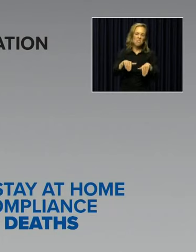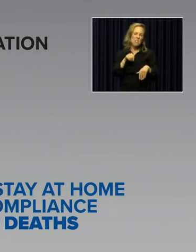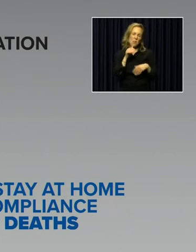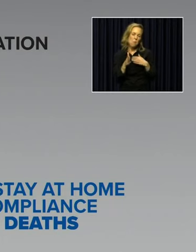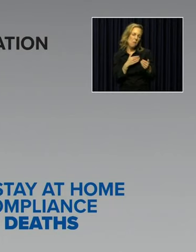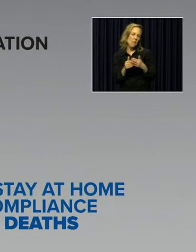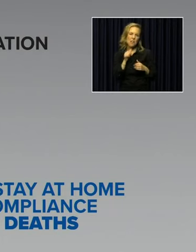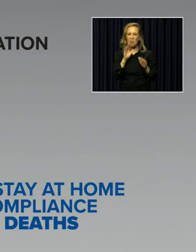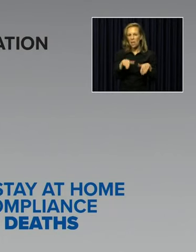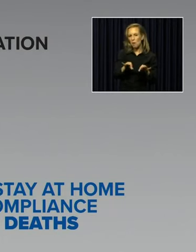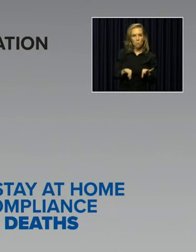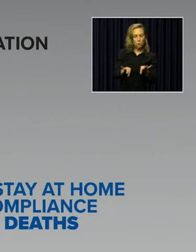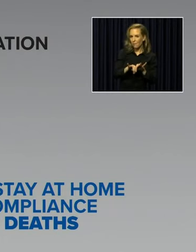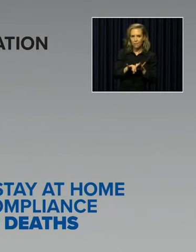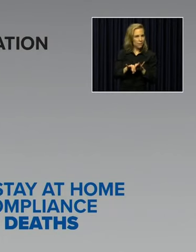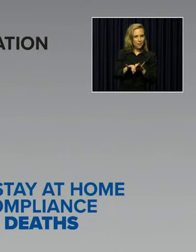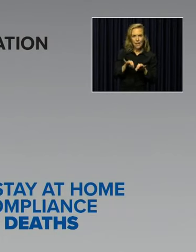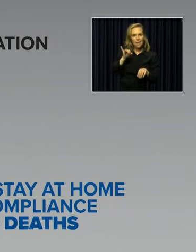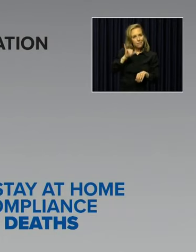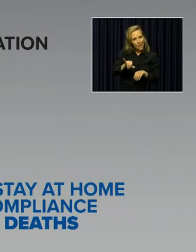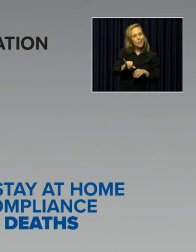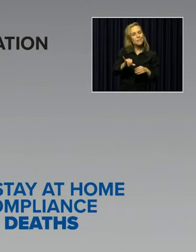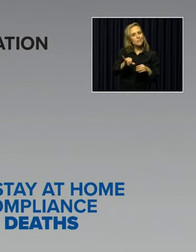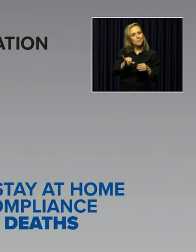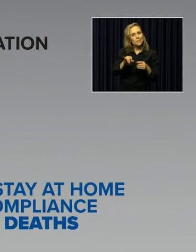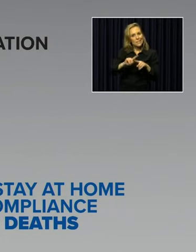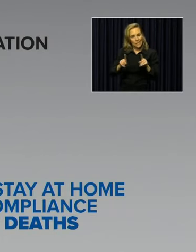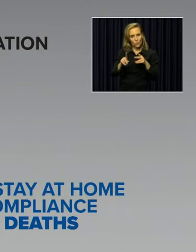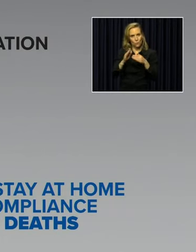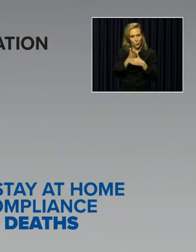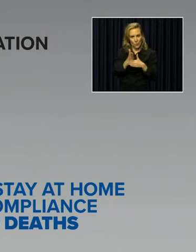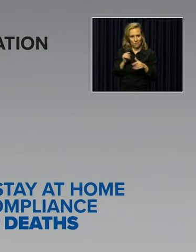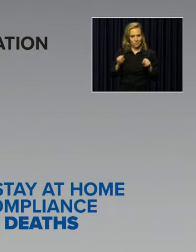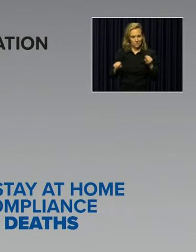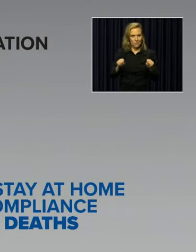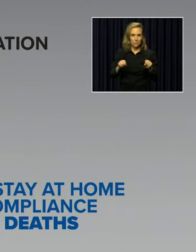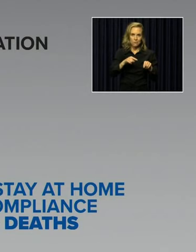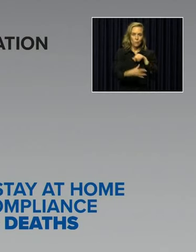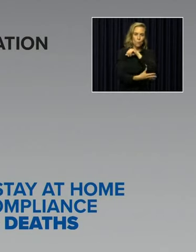AGO WE WOULD HAVE THOUGHT WE SHOULD BE GETTING OUT AND DOING